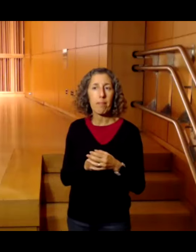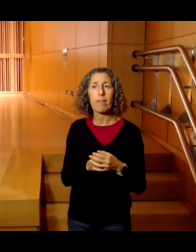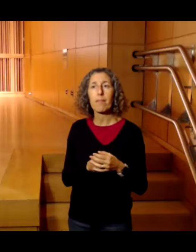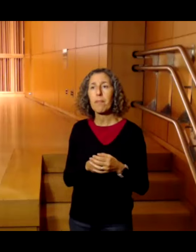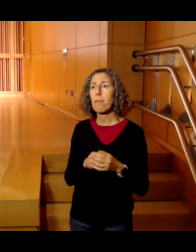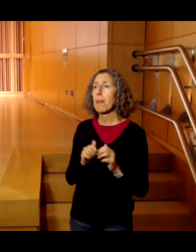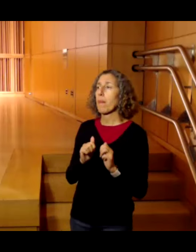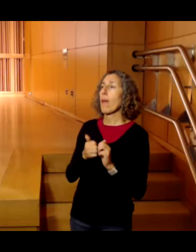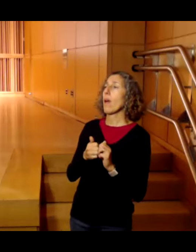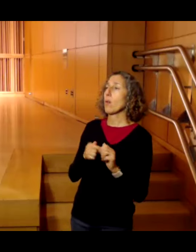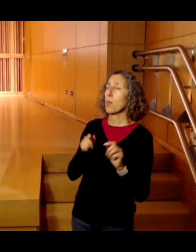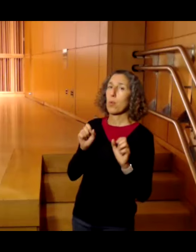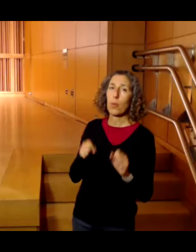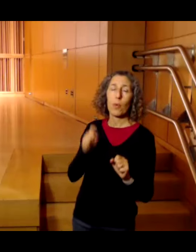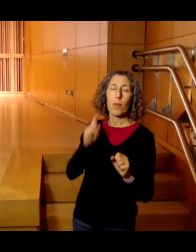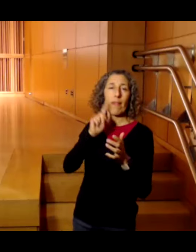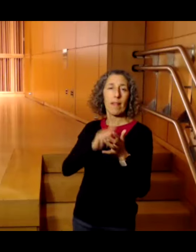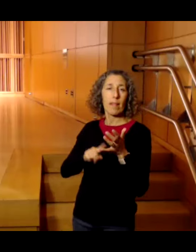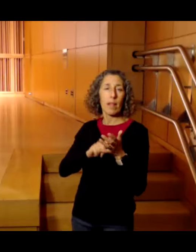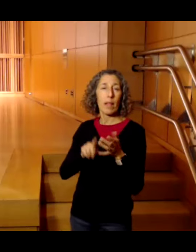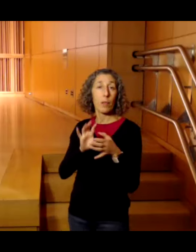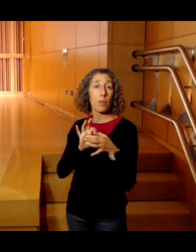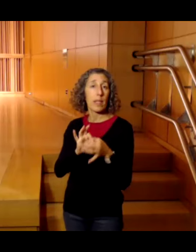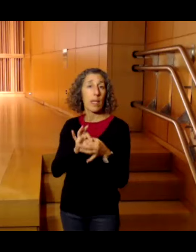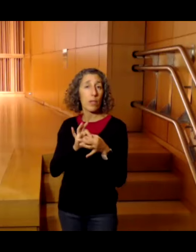How else we investigate the relationship between what he calls the blackness of.